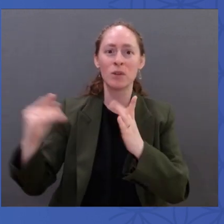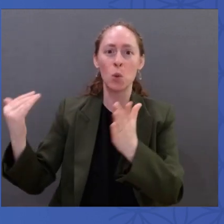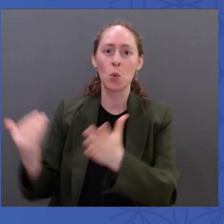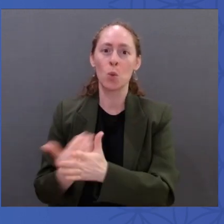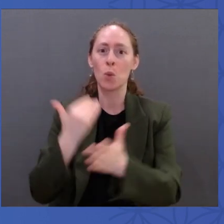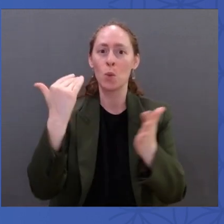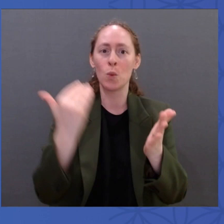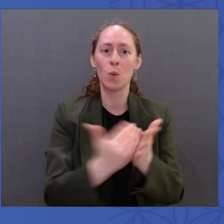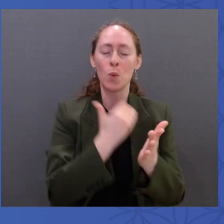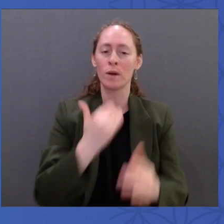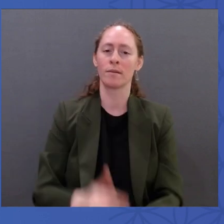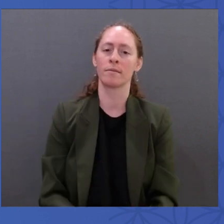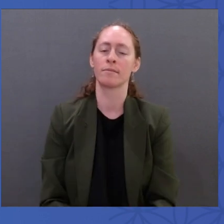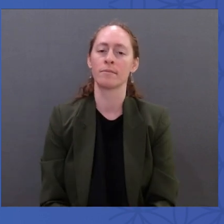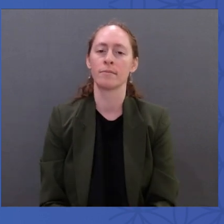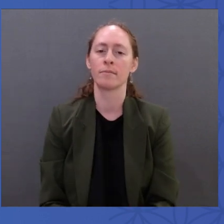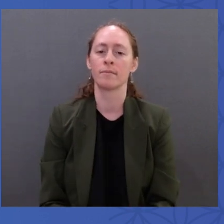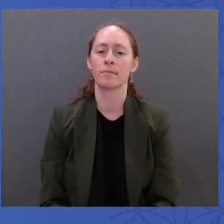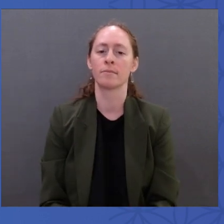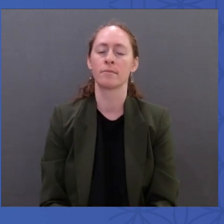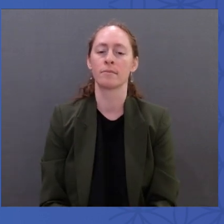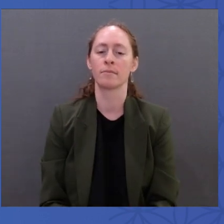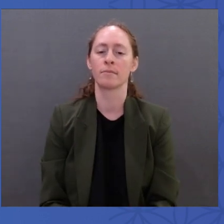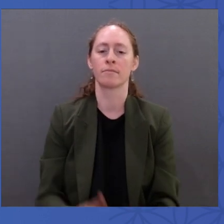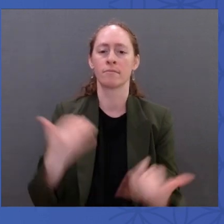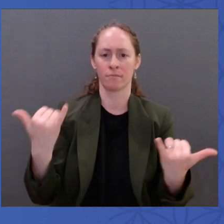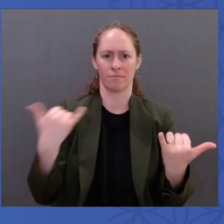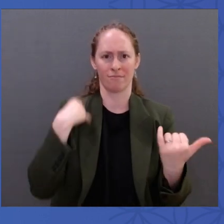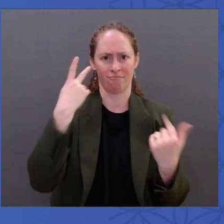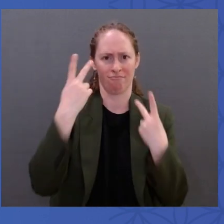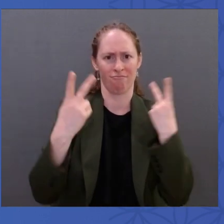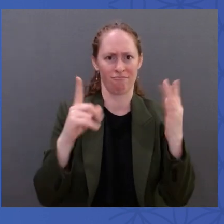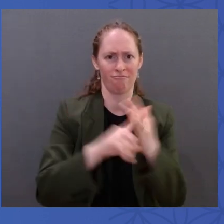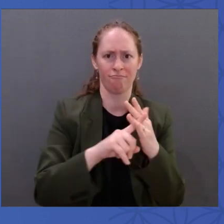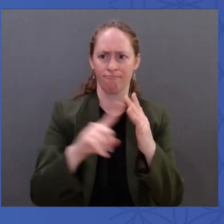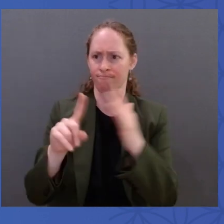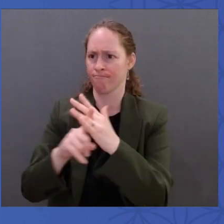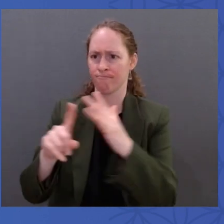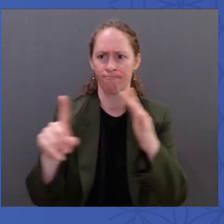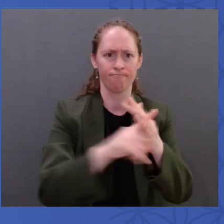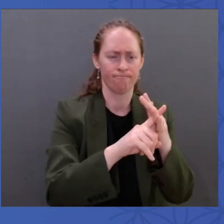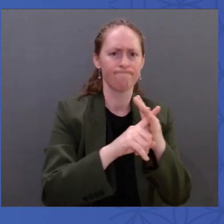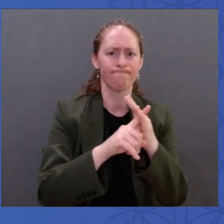in today's world. No country can ever confront such challenges alone.